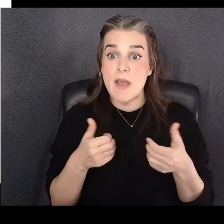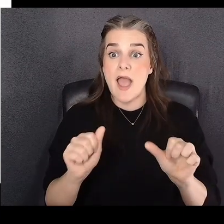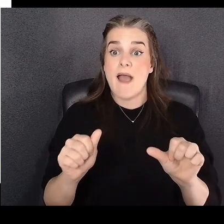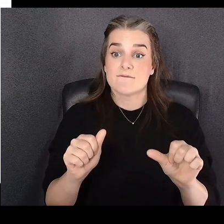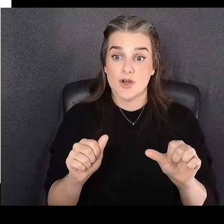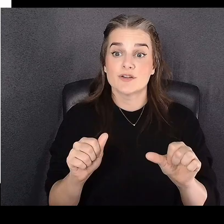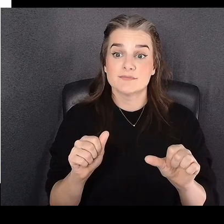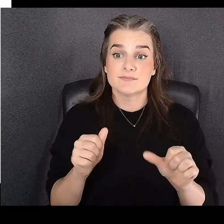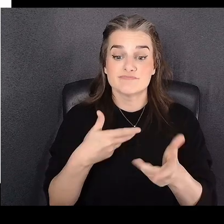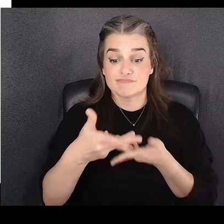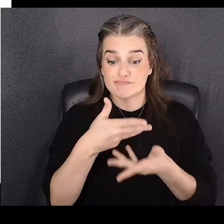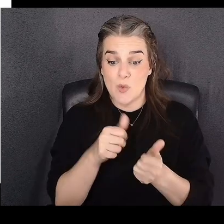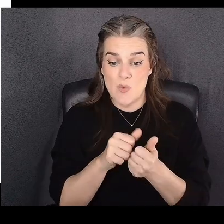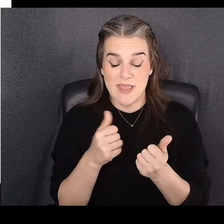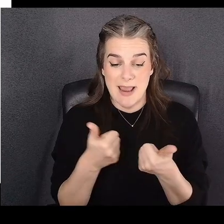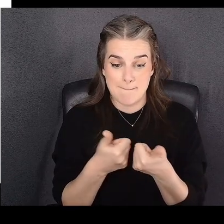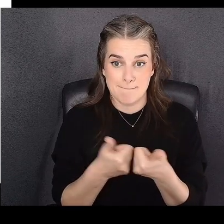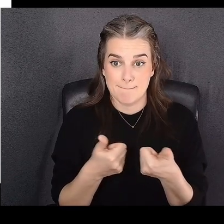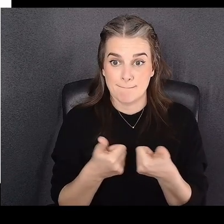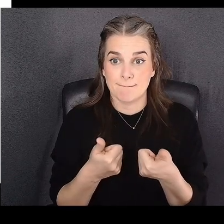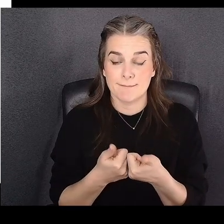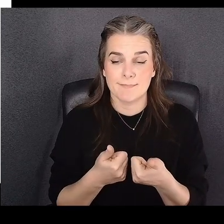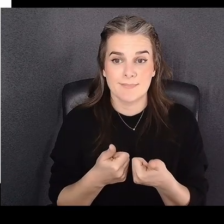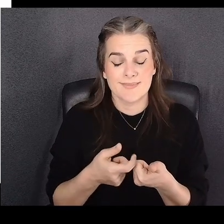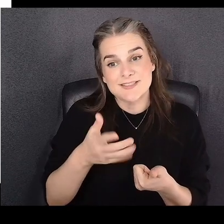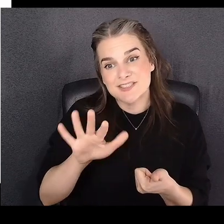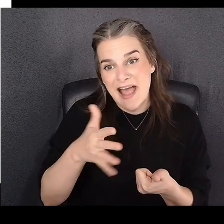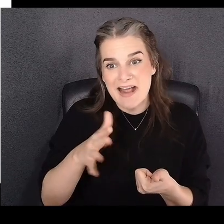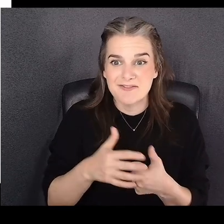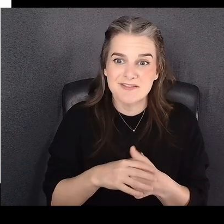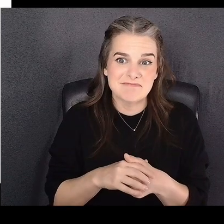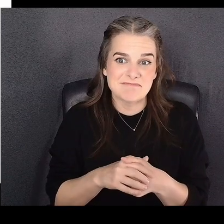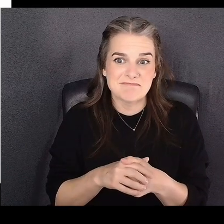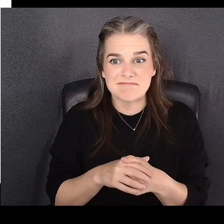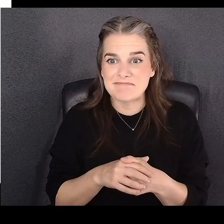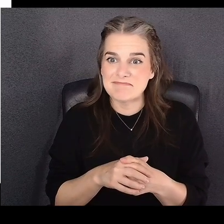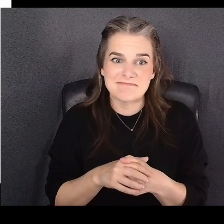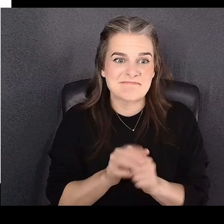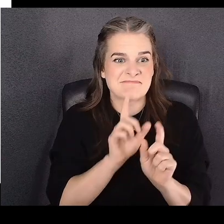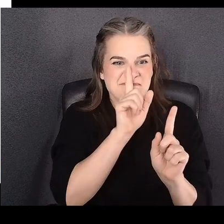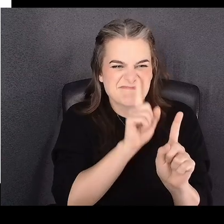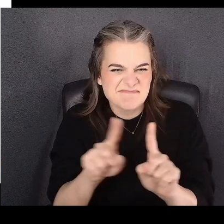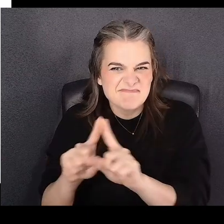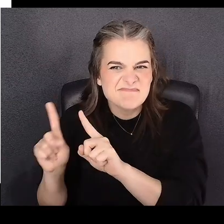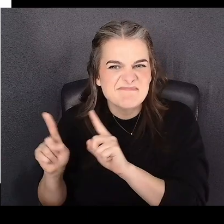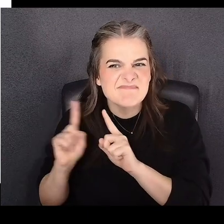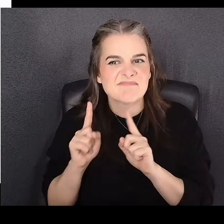So just finding all different opportunities. This is also yours.